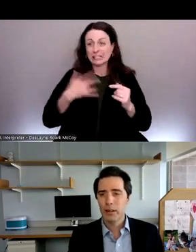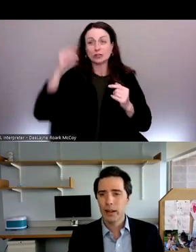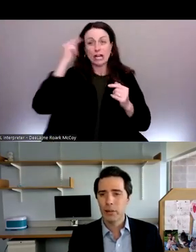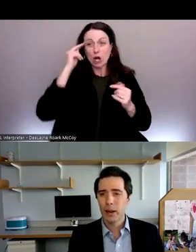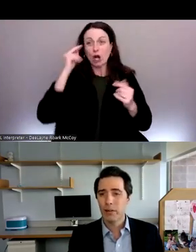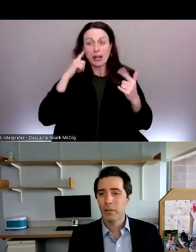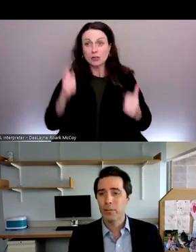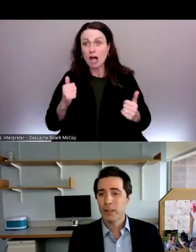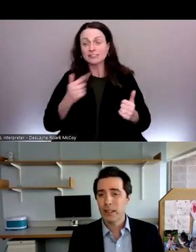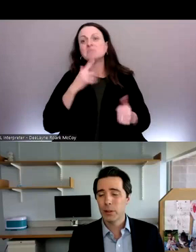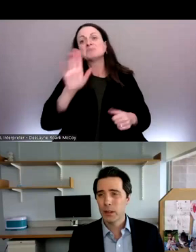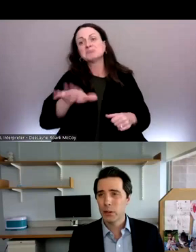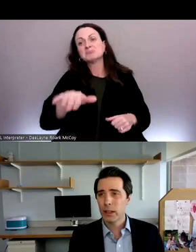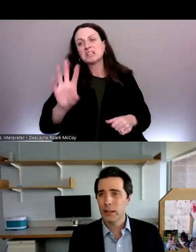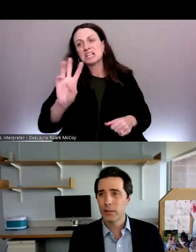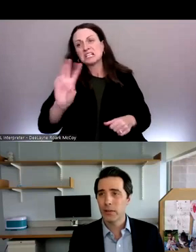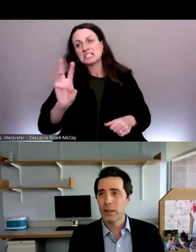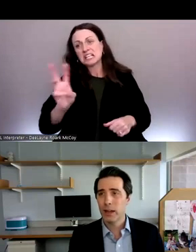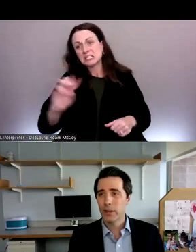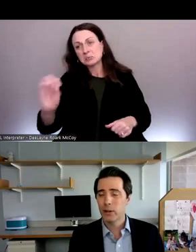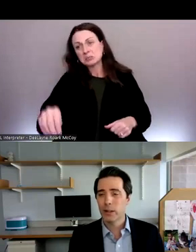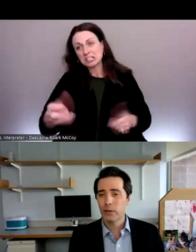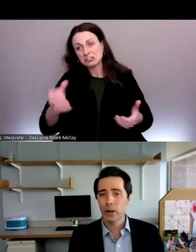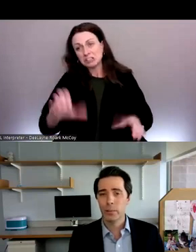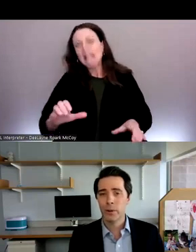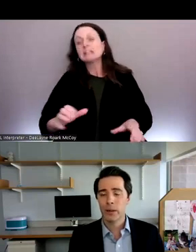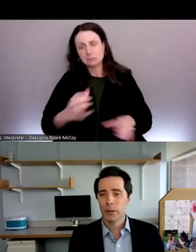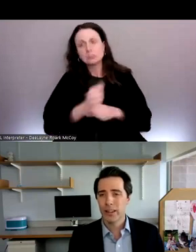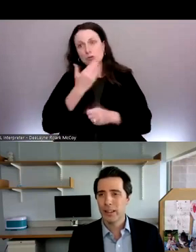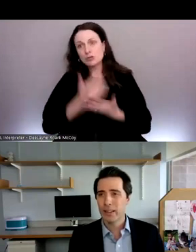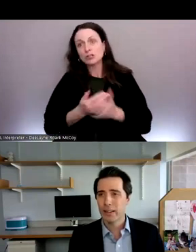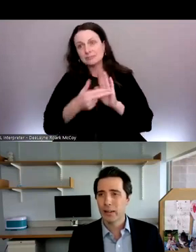that they have about a 60 chance of